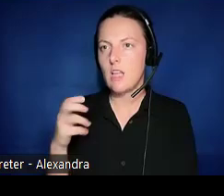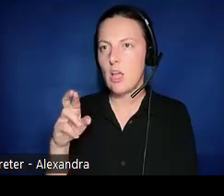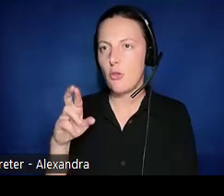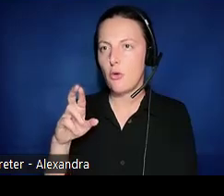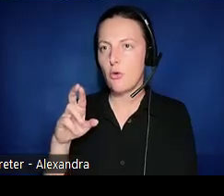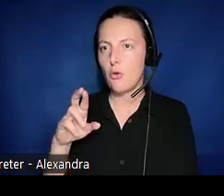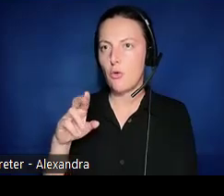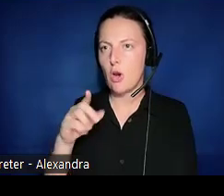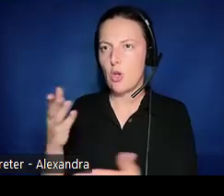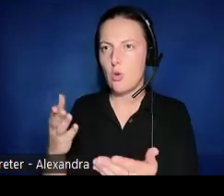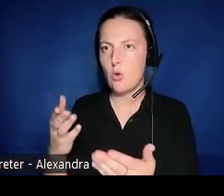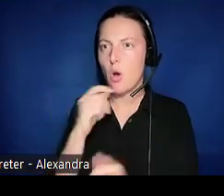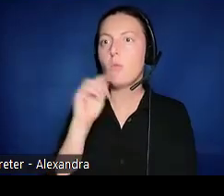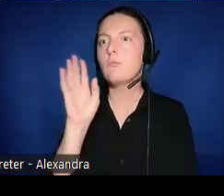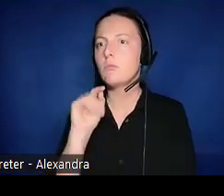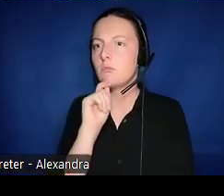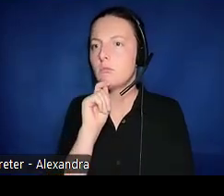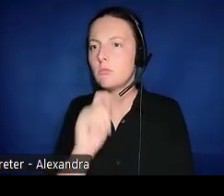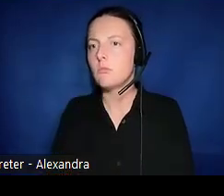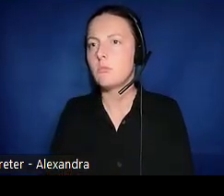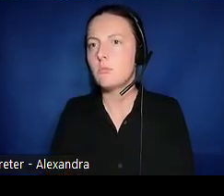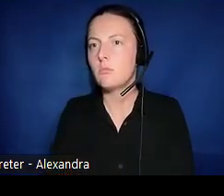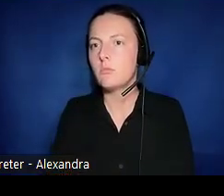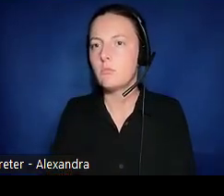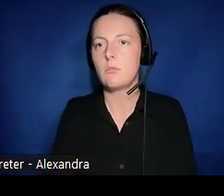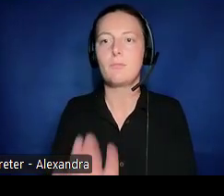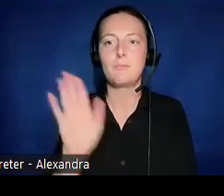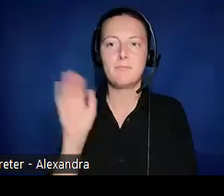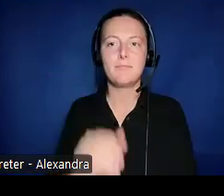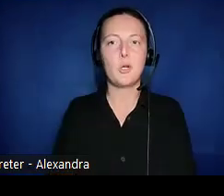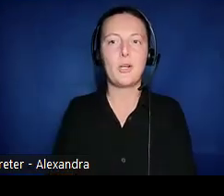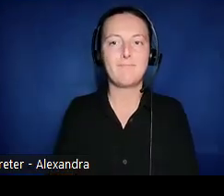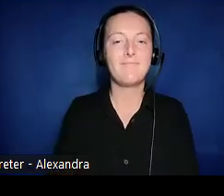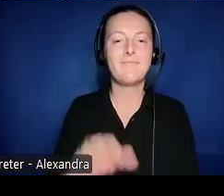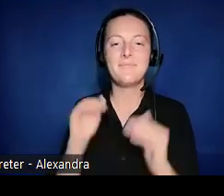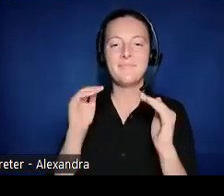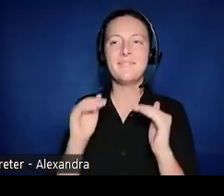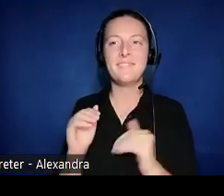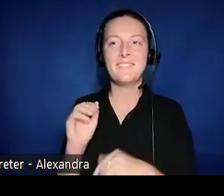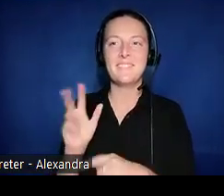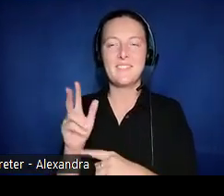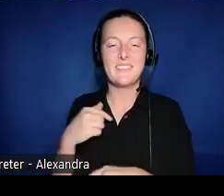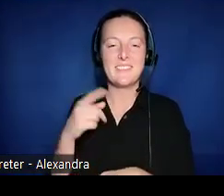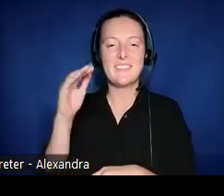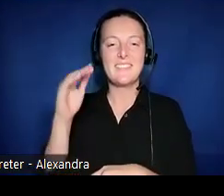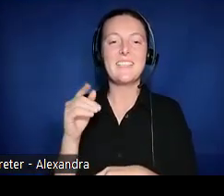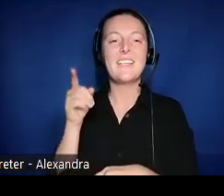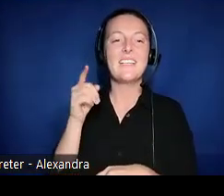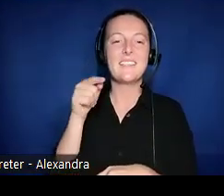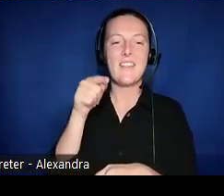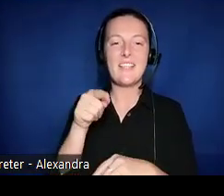this is a discourse on the variation of the compass magnetical. Um which is a description of